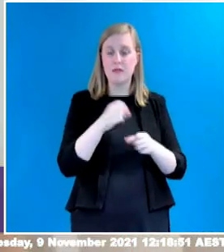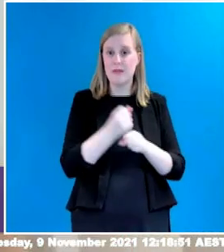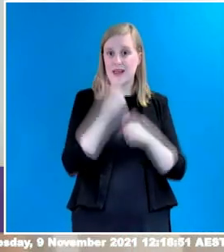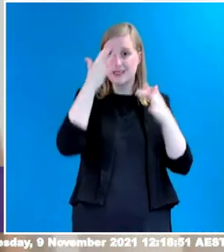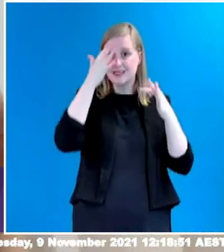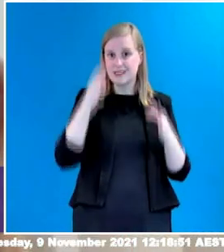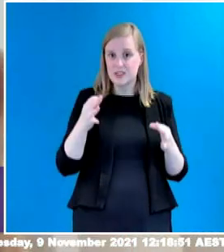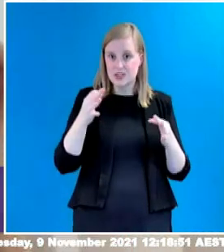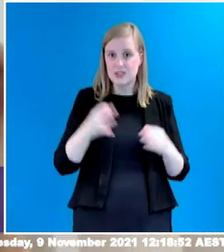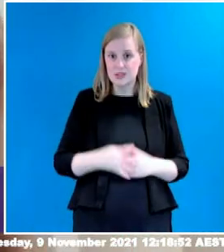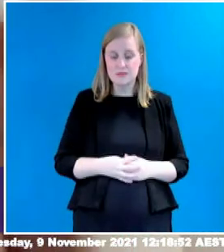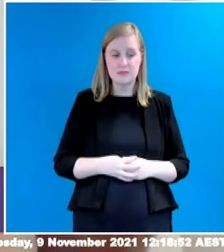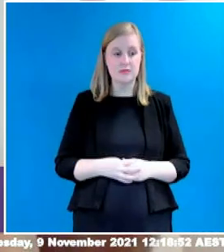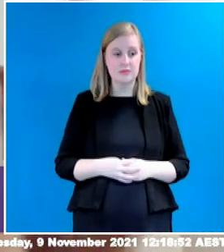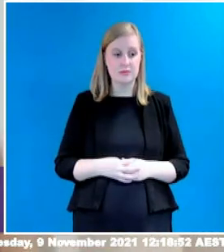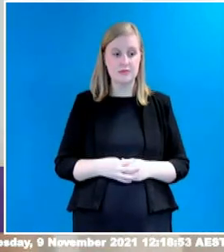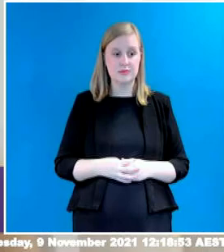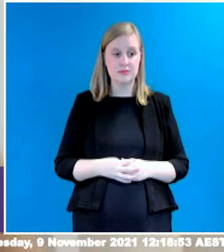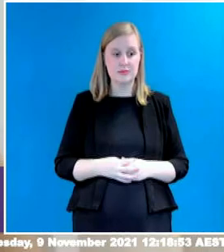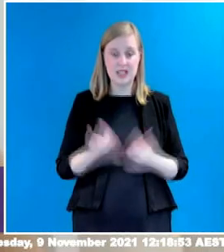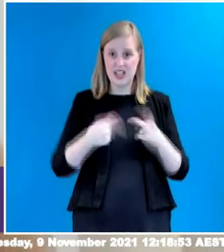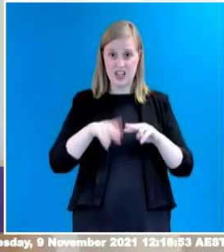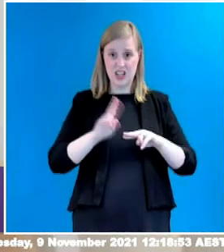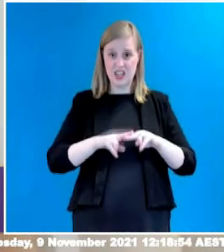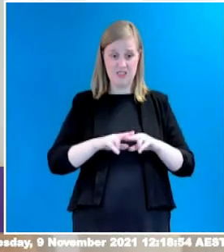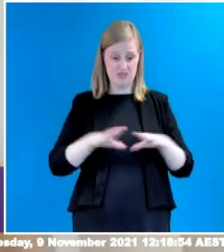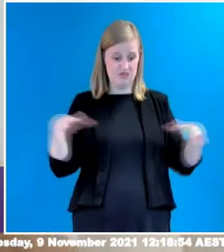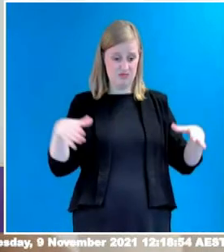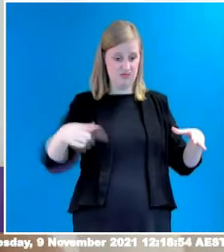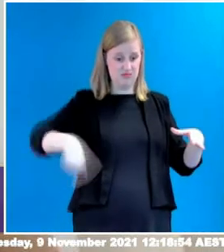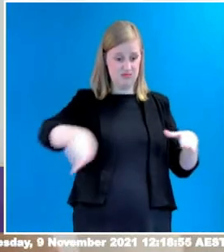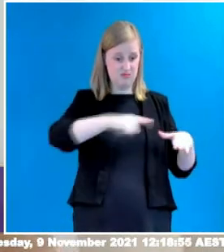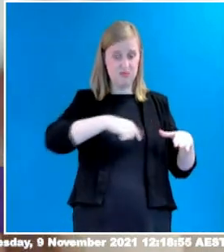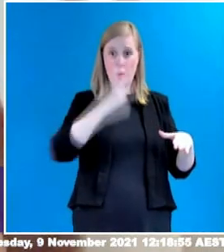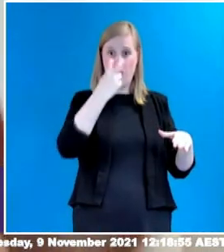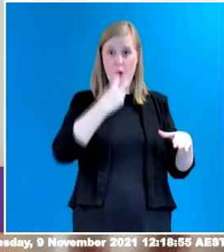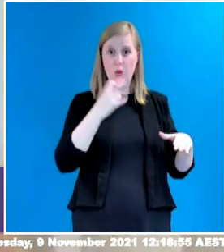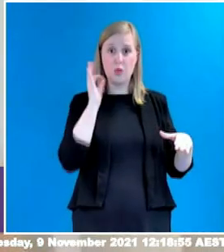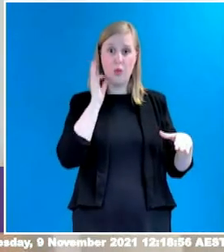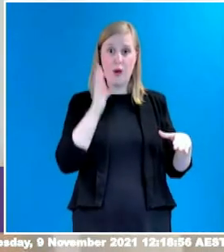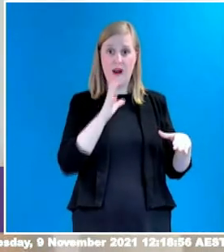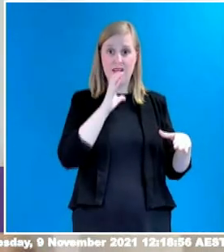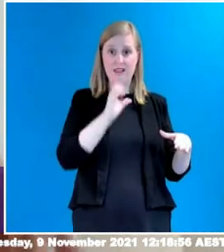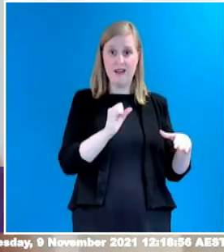If you have a bunch of old white guys trying to talk to women about things, it's a problem.